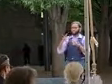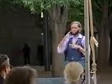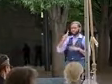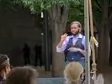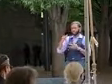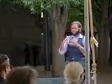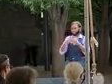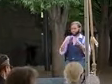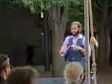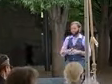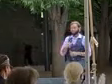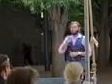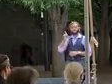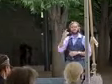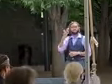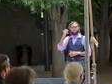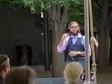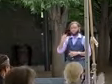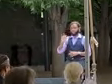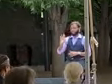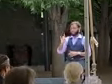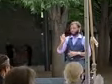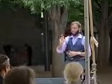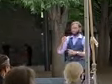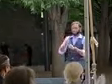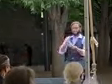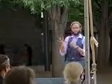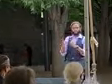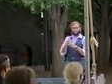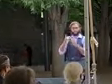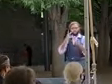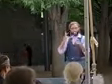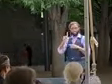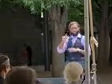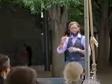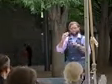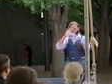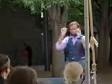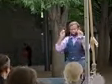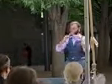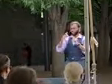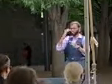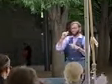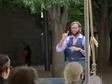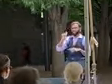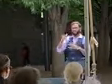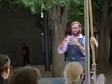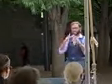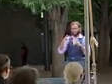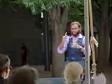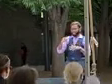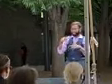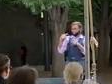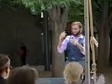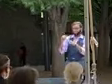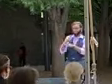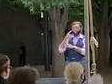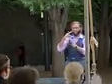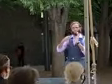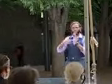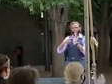not just because FDR was the first visibly disabled president, but because disabled Americans have had to fight for representation here.